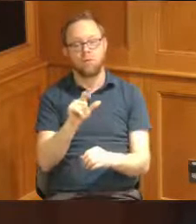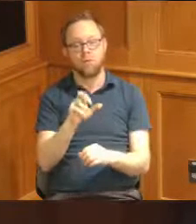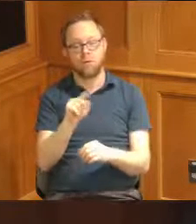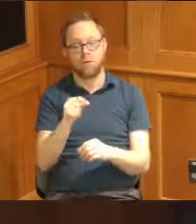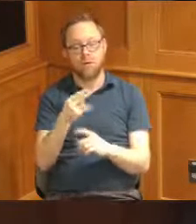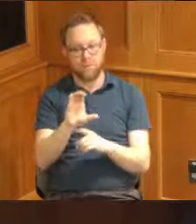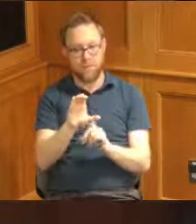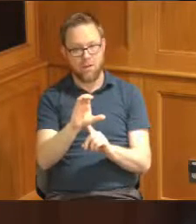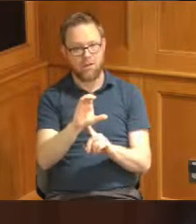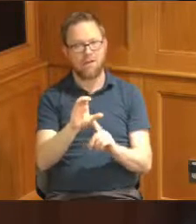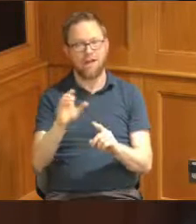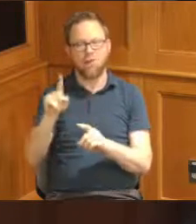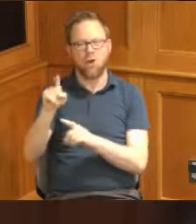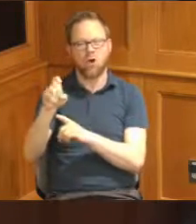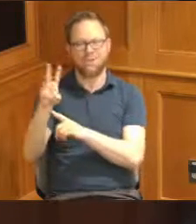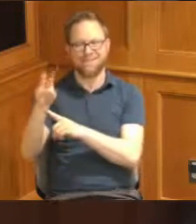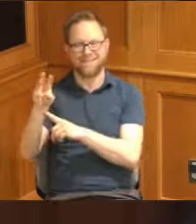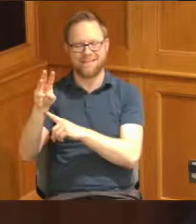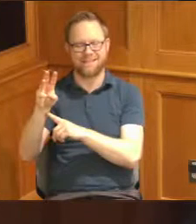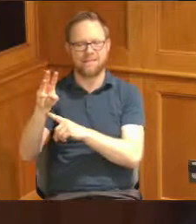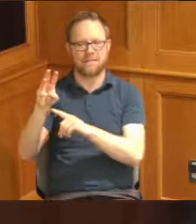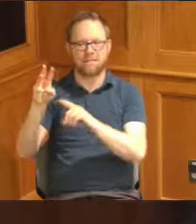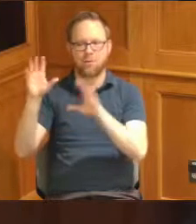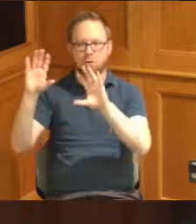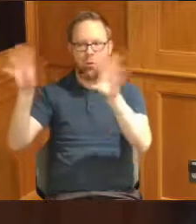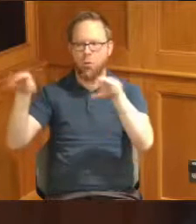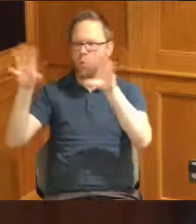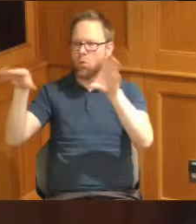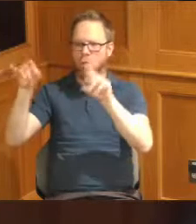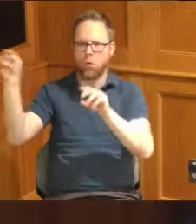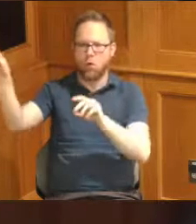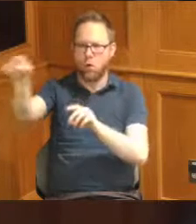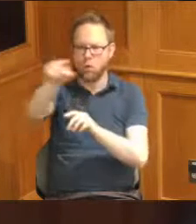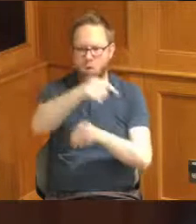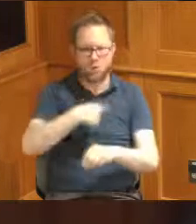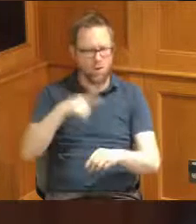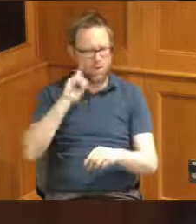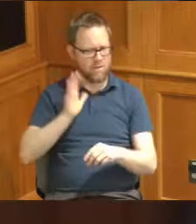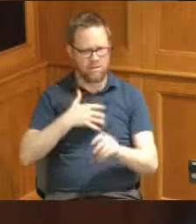warning sirens that we maintain around the county I think we have a robust system and then we just